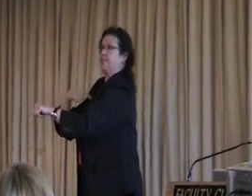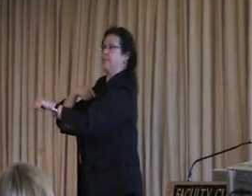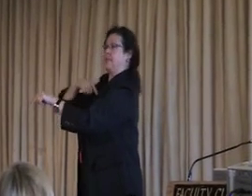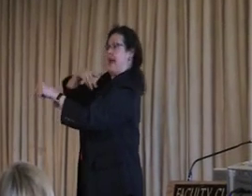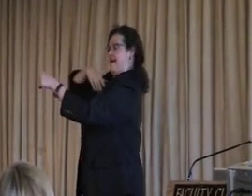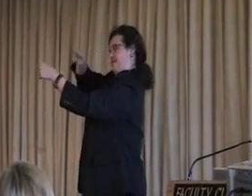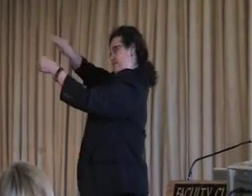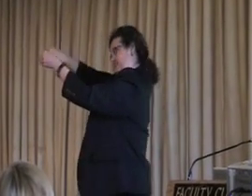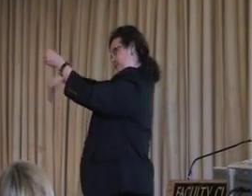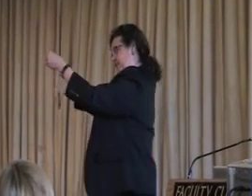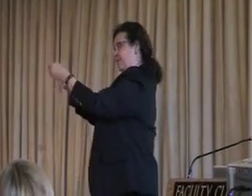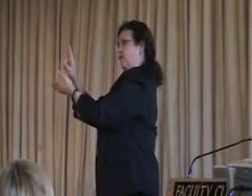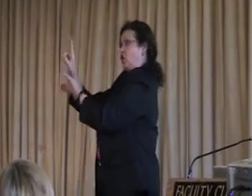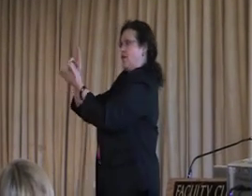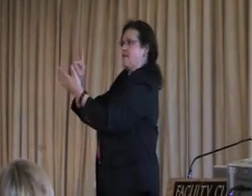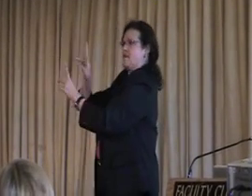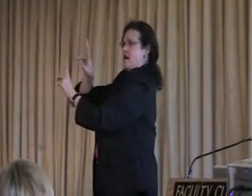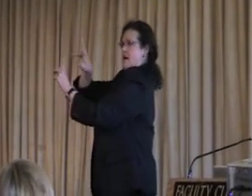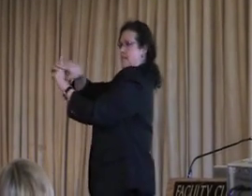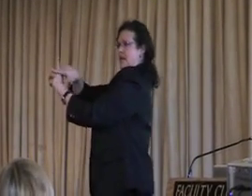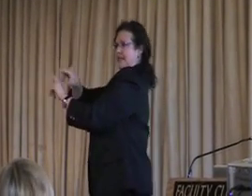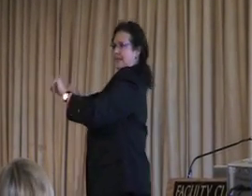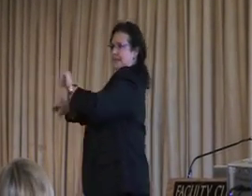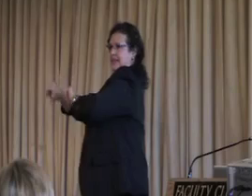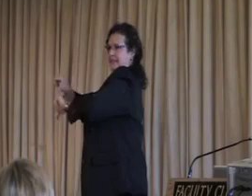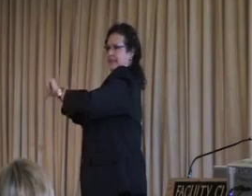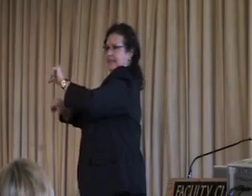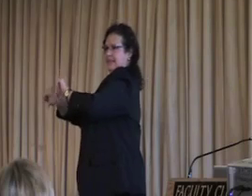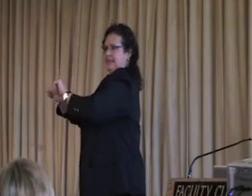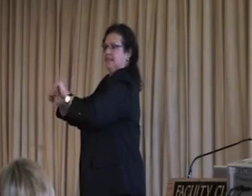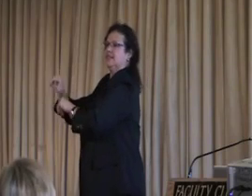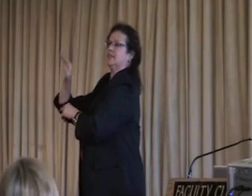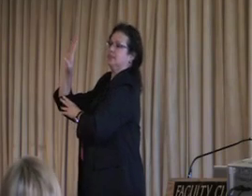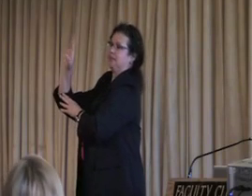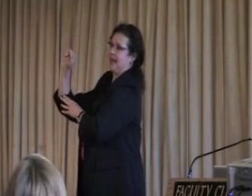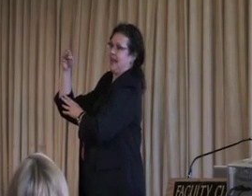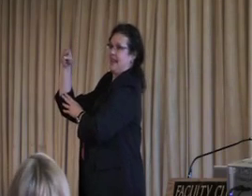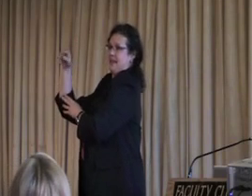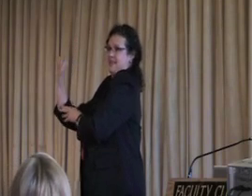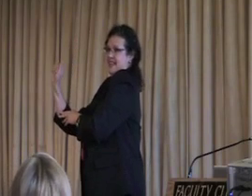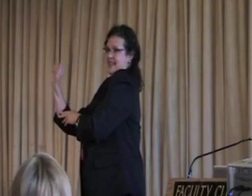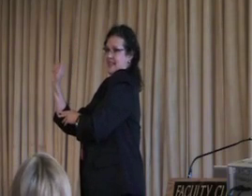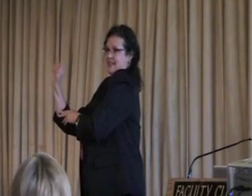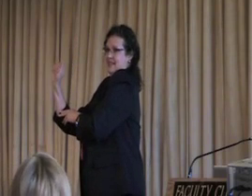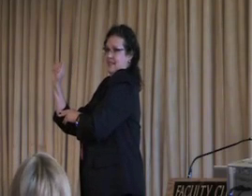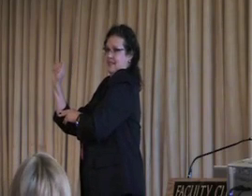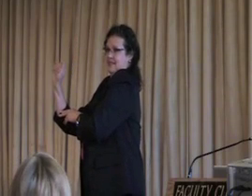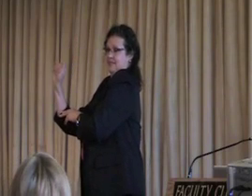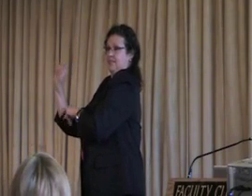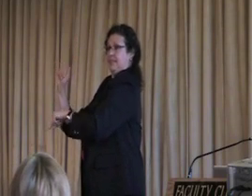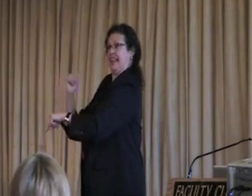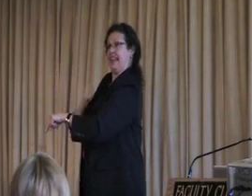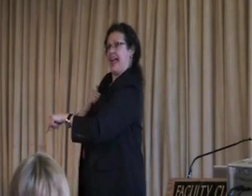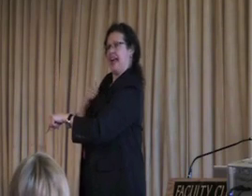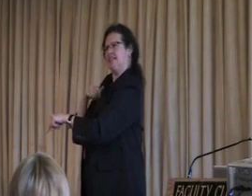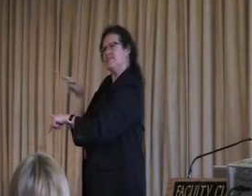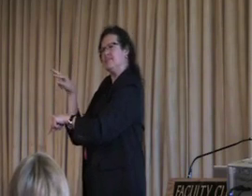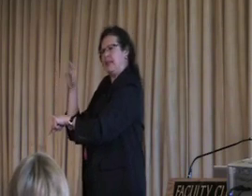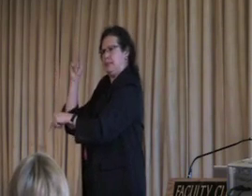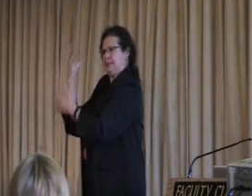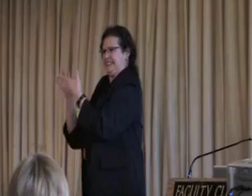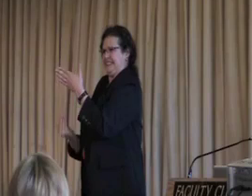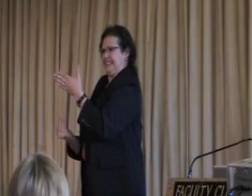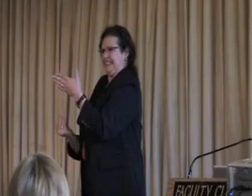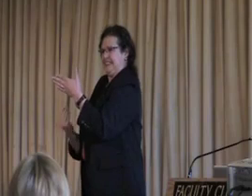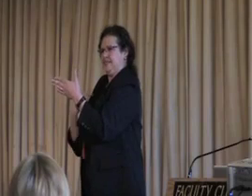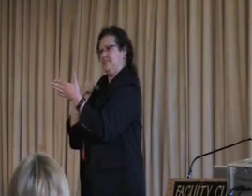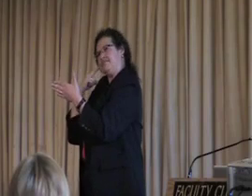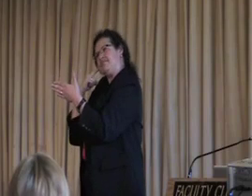the University of Alberta, and then we have applied university that offers BA's and MA's.